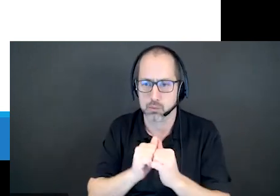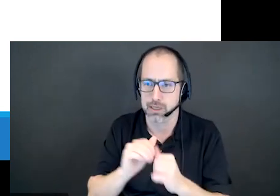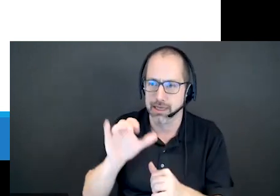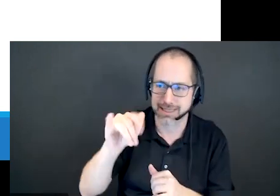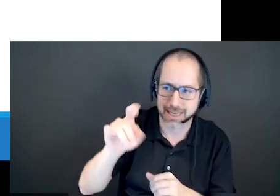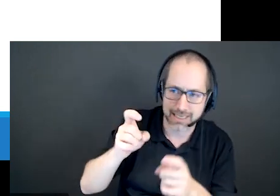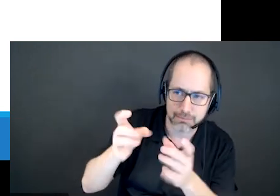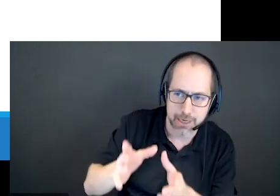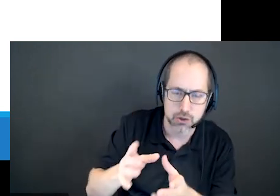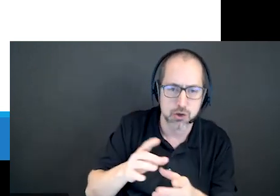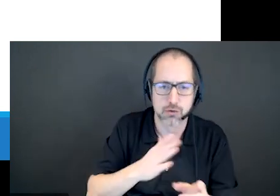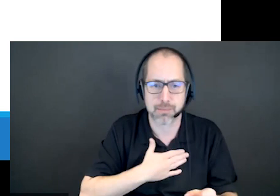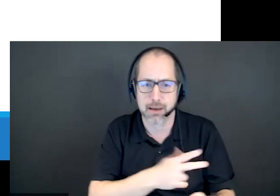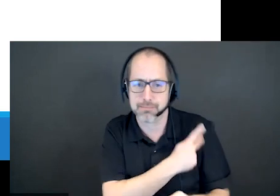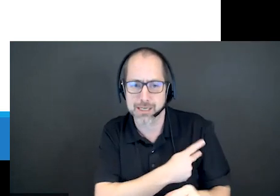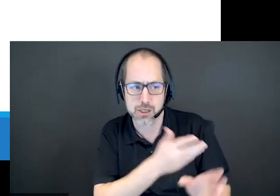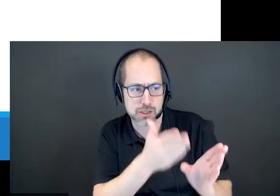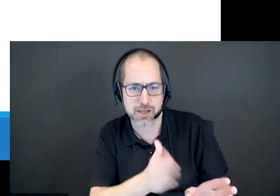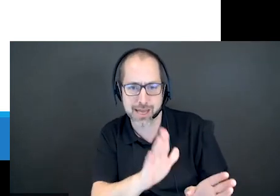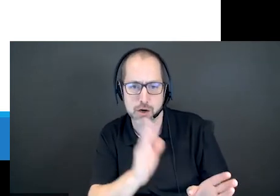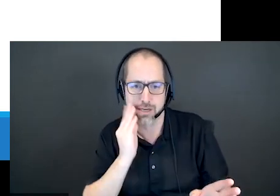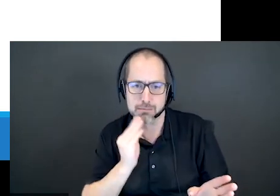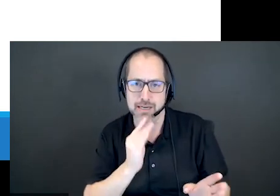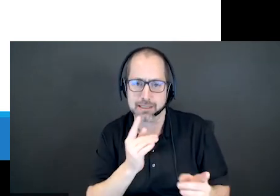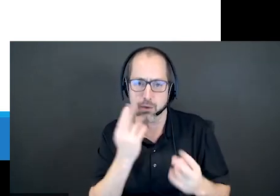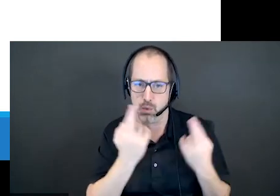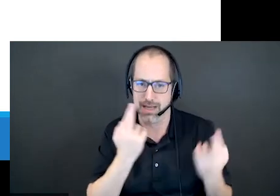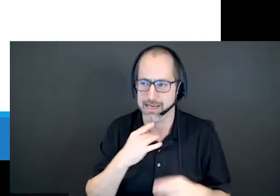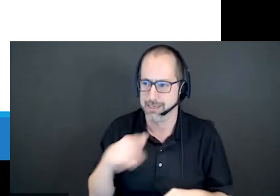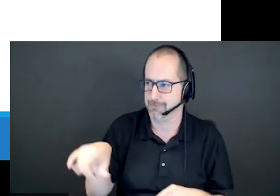experience of my patients that the industry was struggling with how to manage long COVID claims.